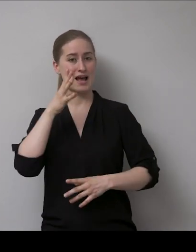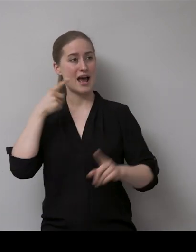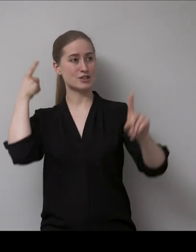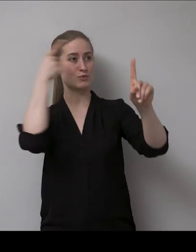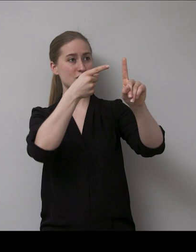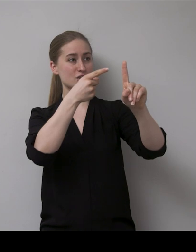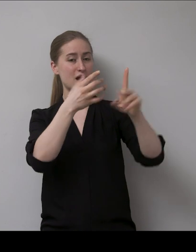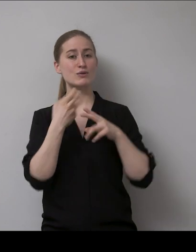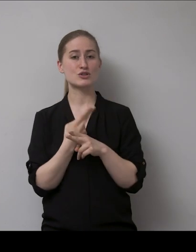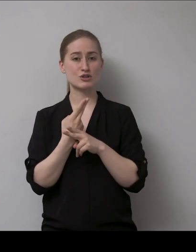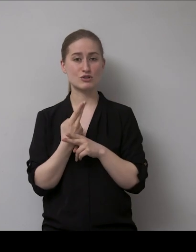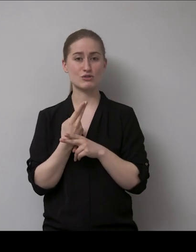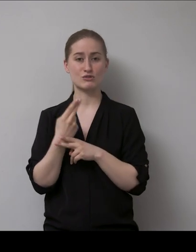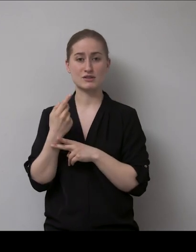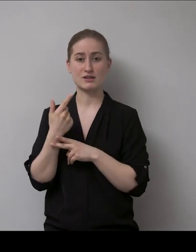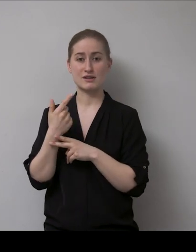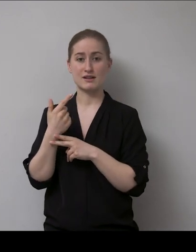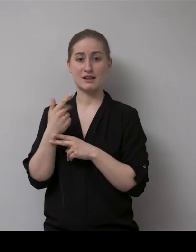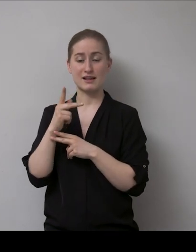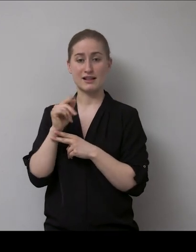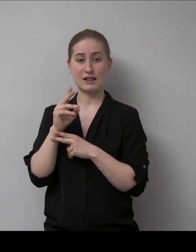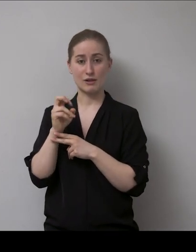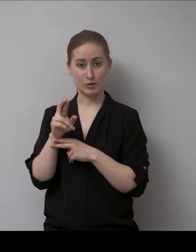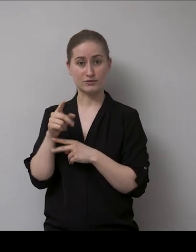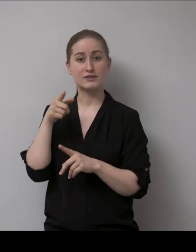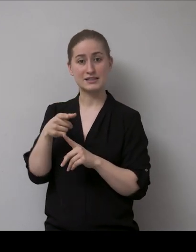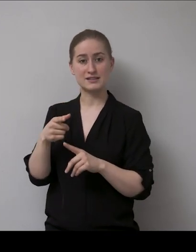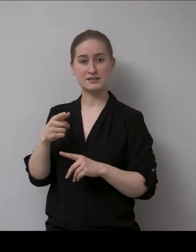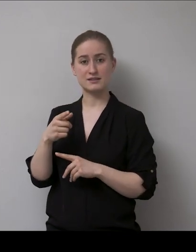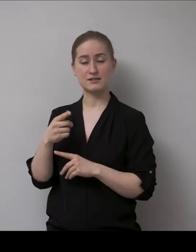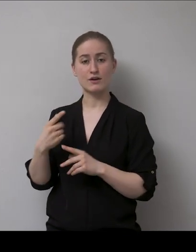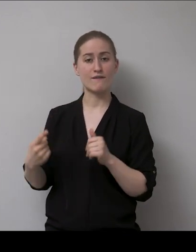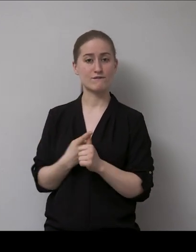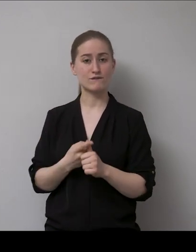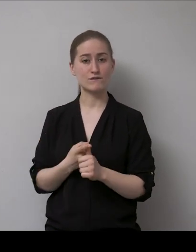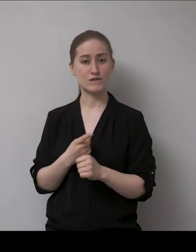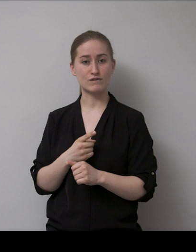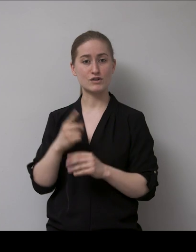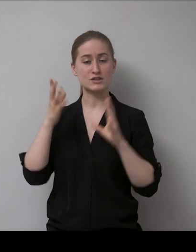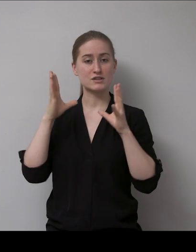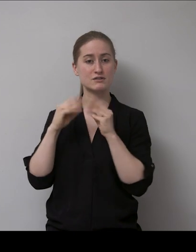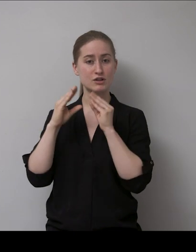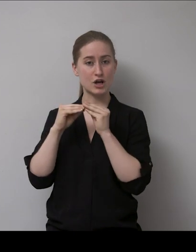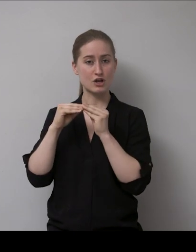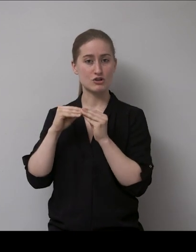the first president of Johns Hopkins, at his inaugural address on February 22nd, 1876.